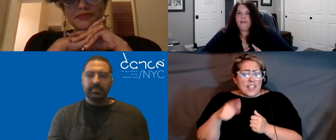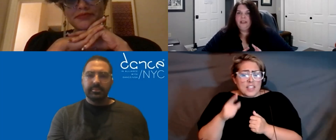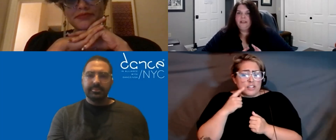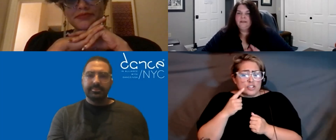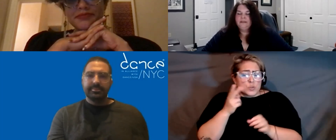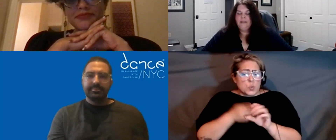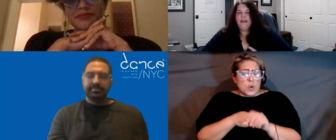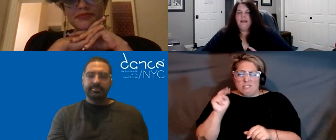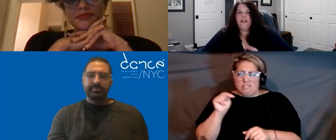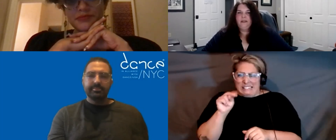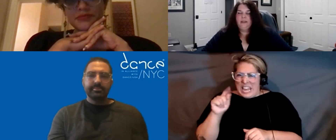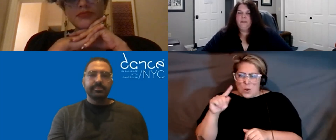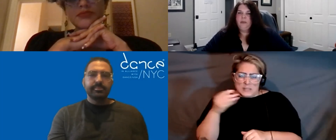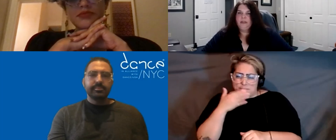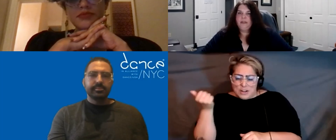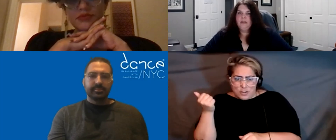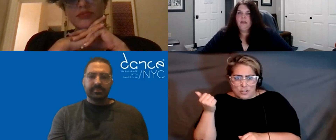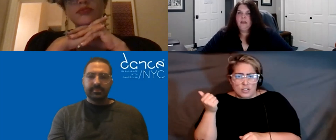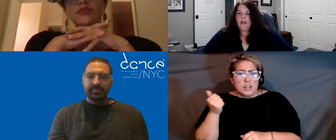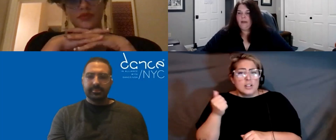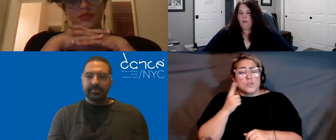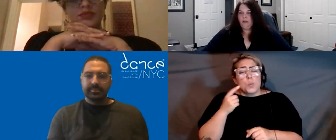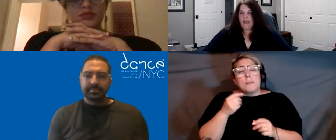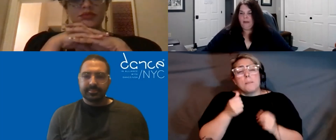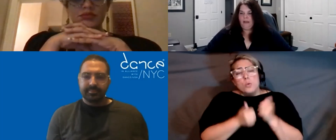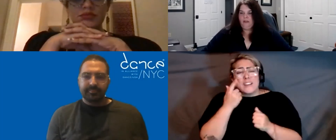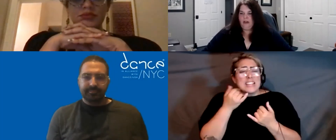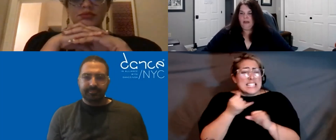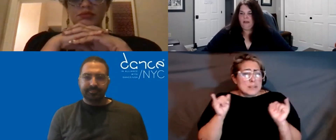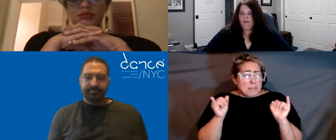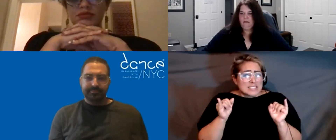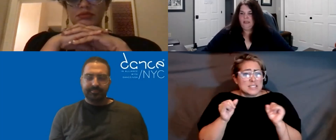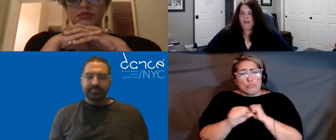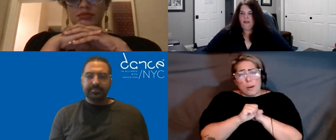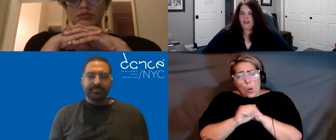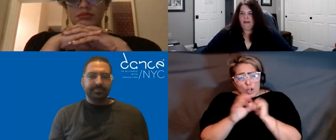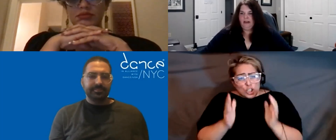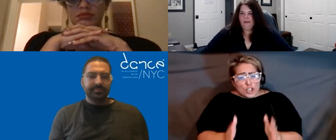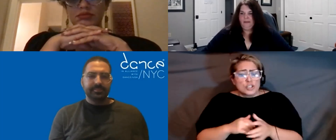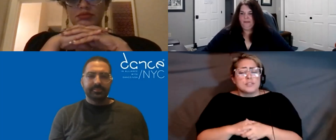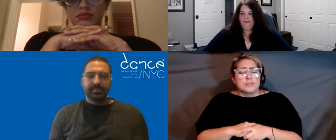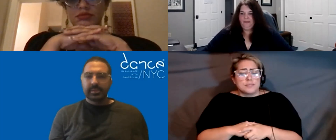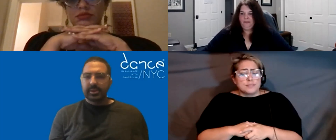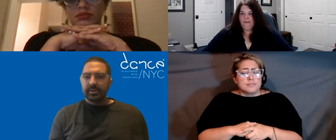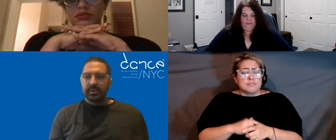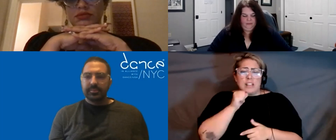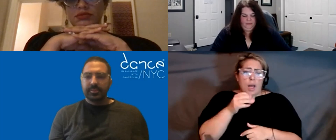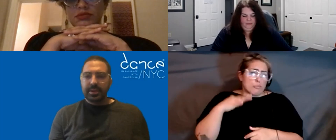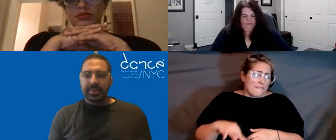Independent venues. And promoters. And I will drop my email in the chat right now. GREG: Great. Thank you.